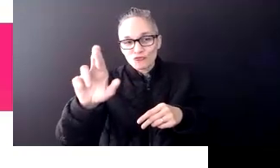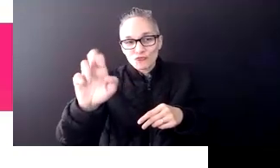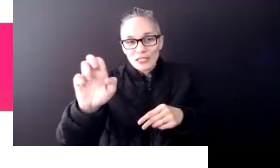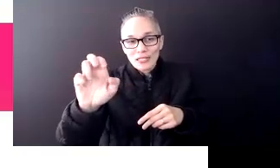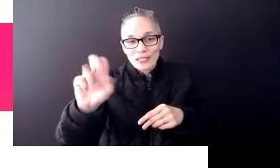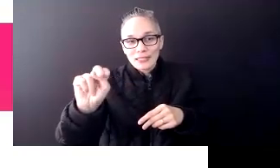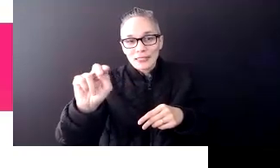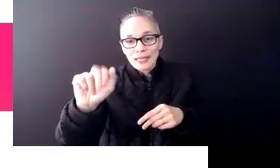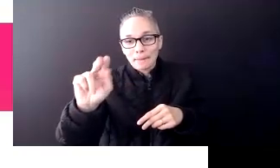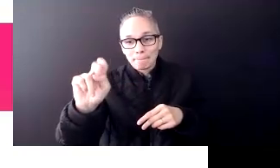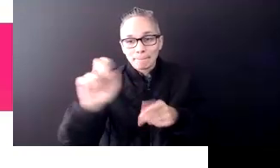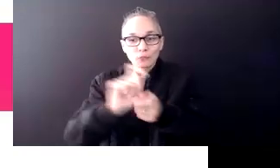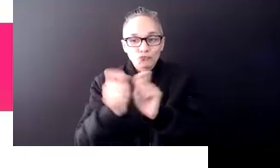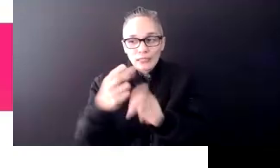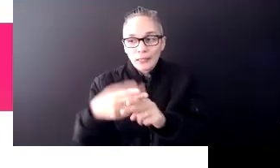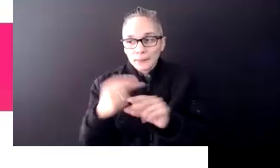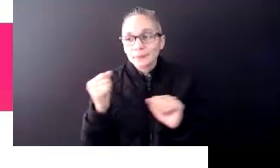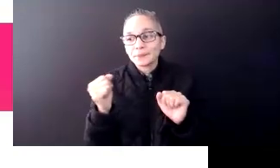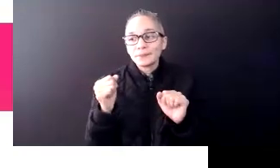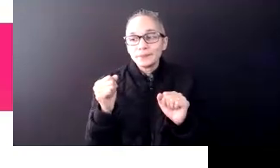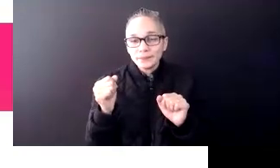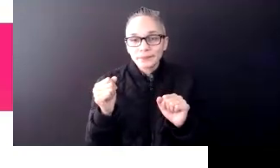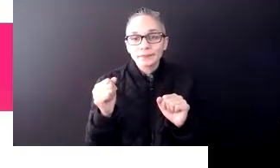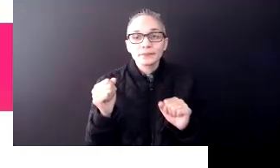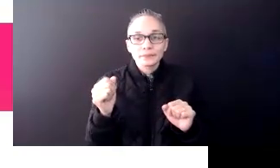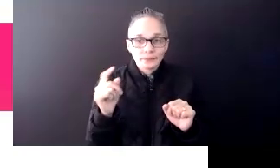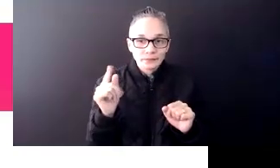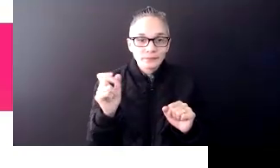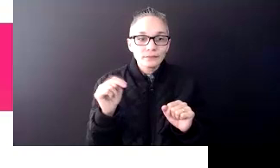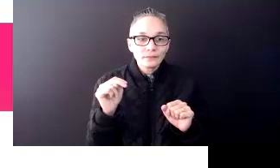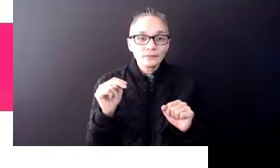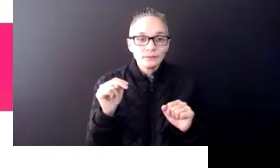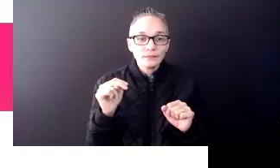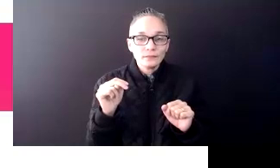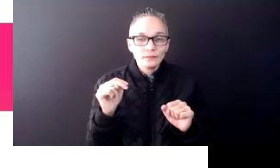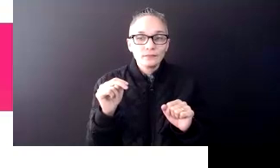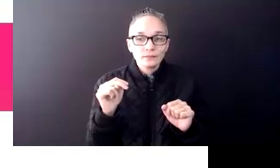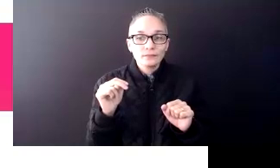Then you can select rename and then from the dropdown menu.